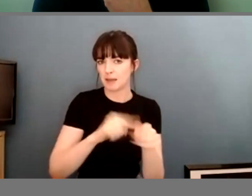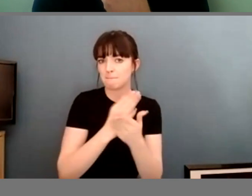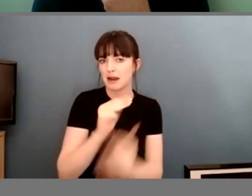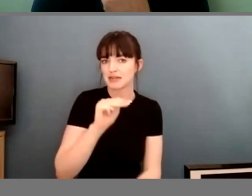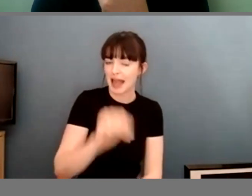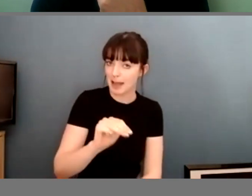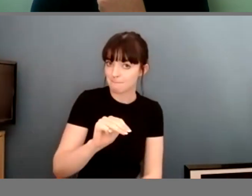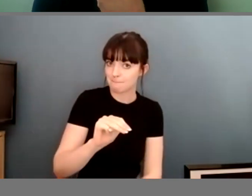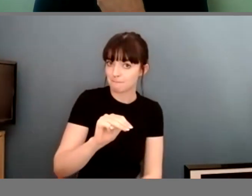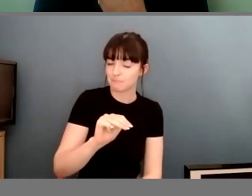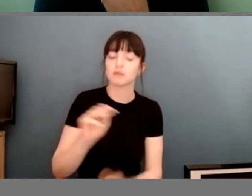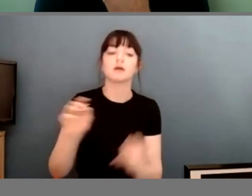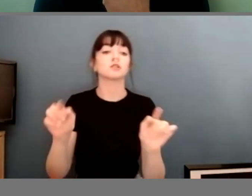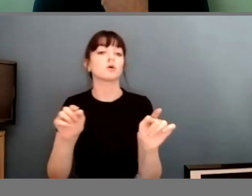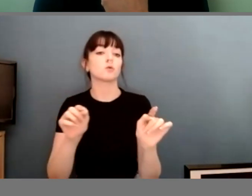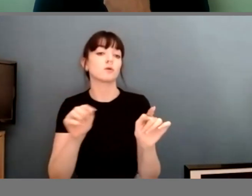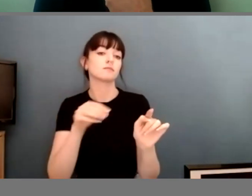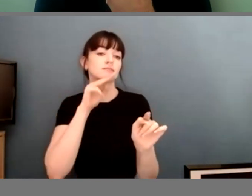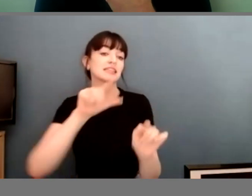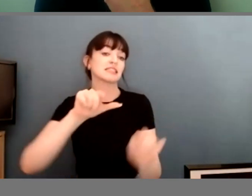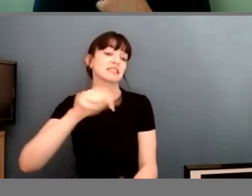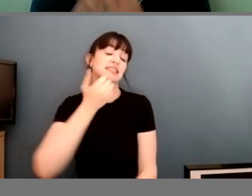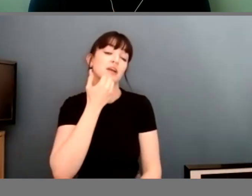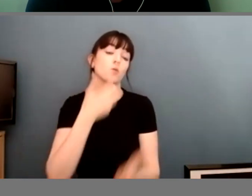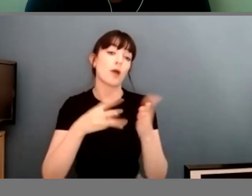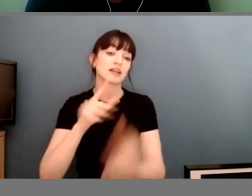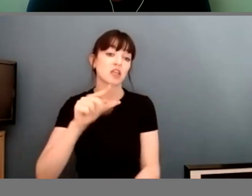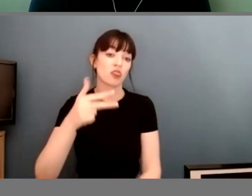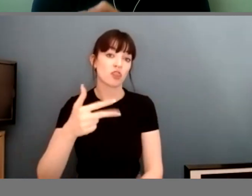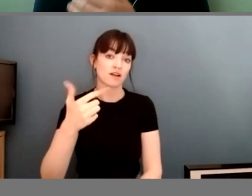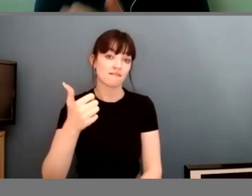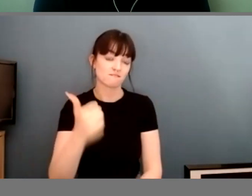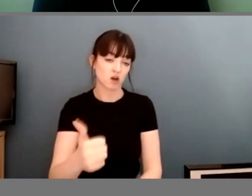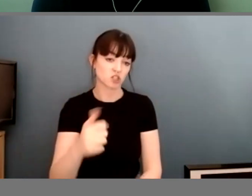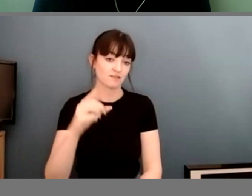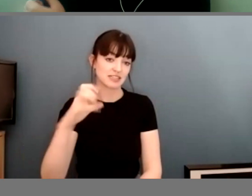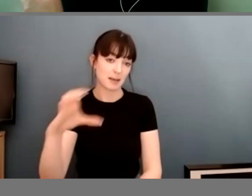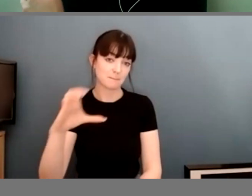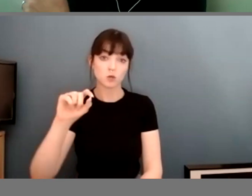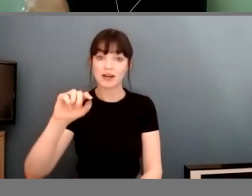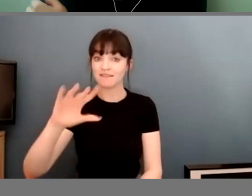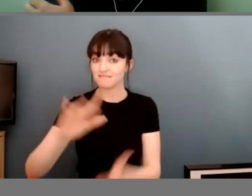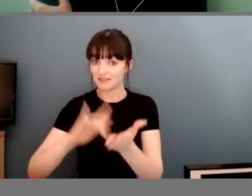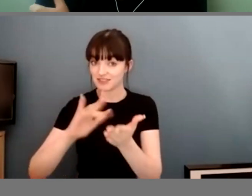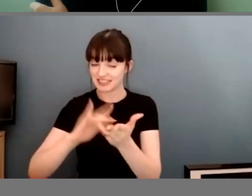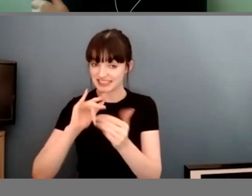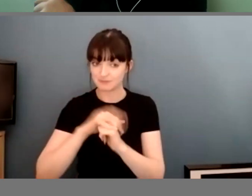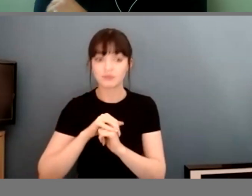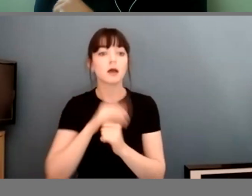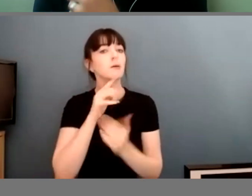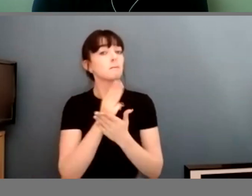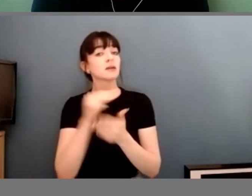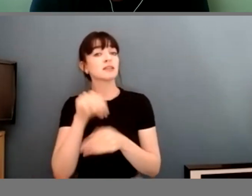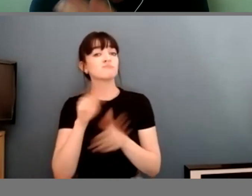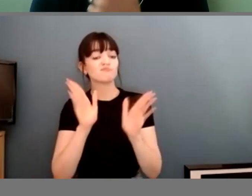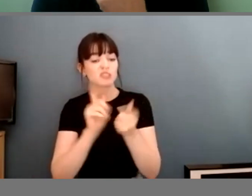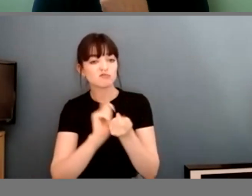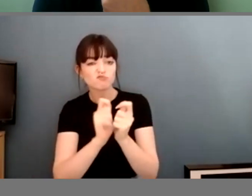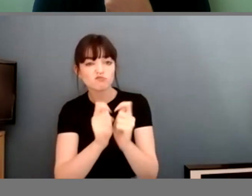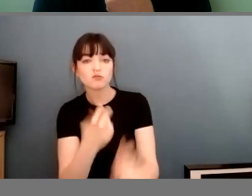than 31 December 2015 but as Part M has been amended over the years each time it's amended